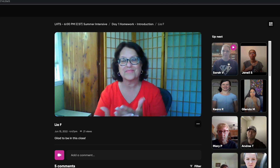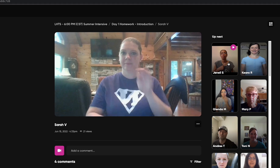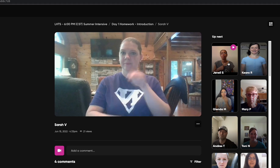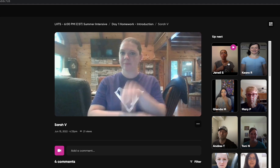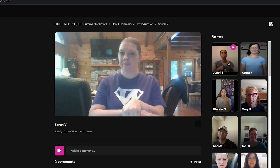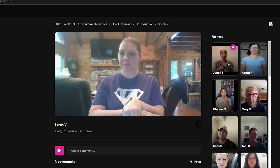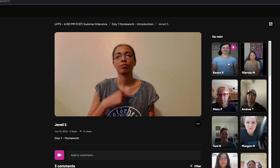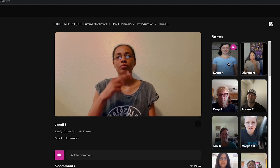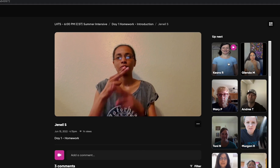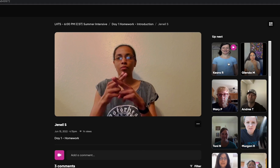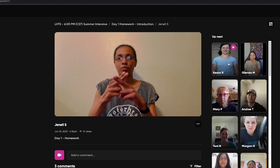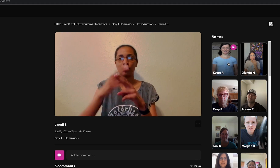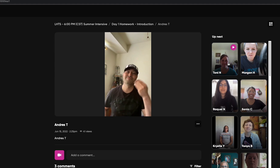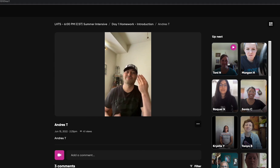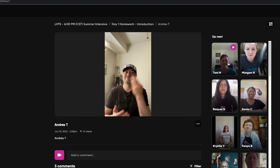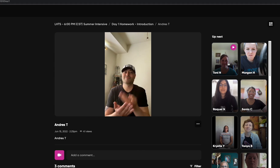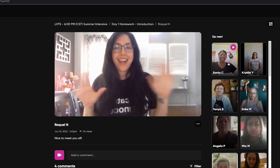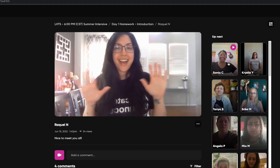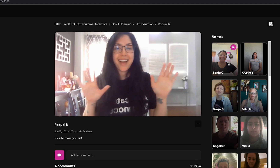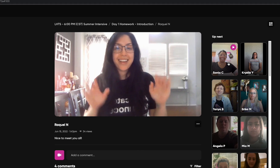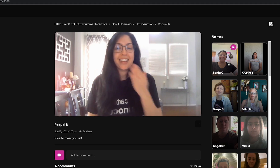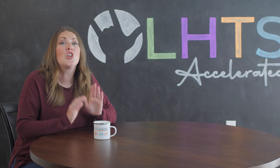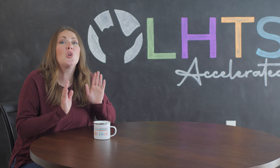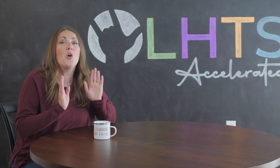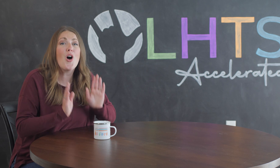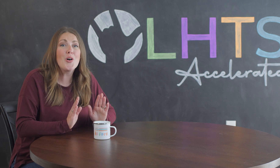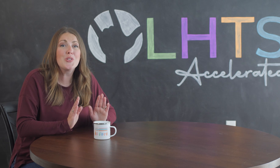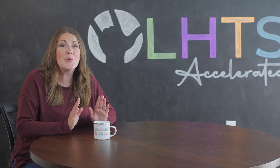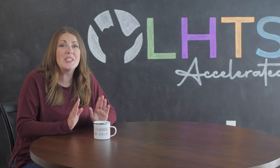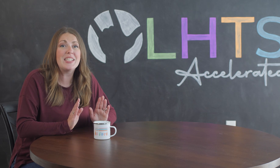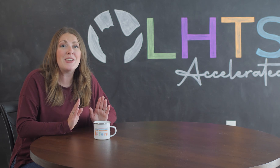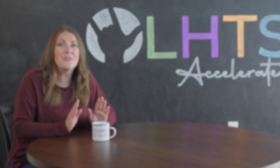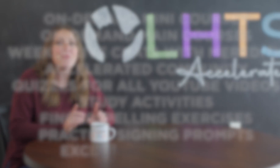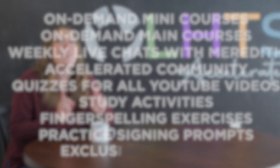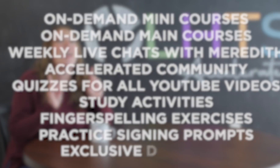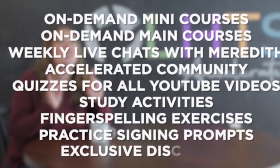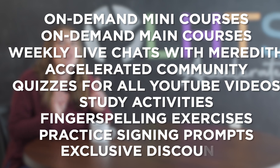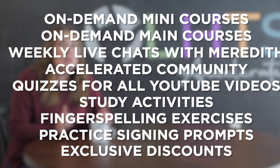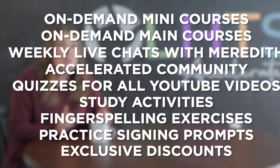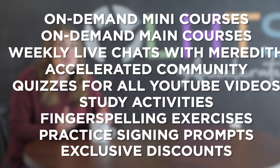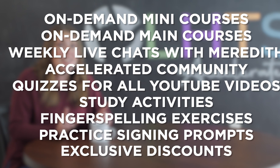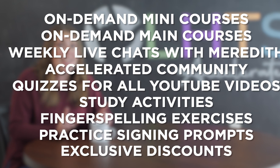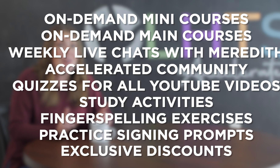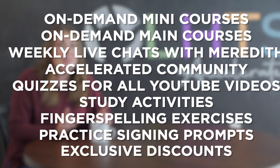critical feedback on your own signing ability. You will also receive exclusive discounts